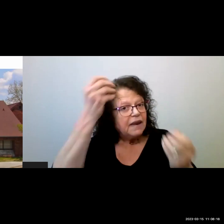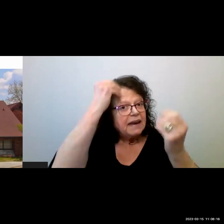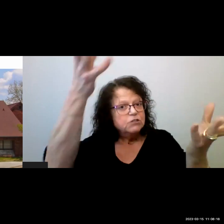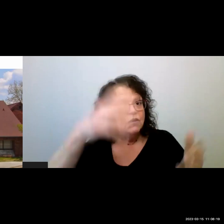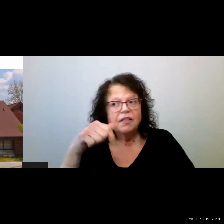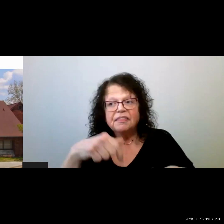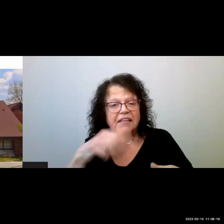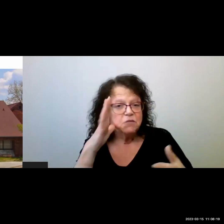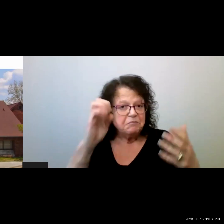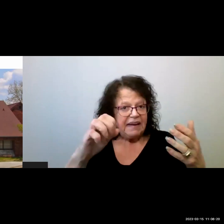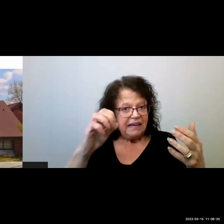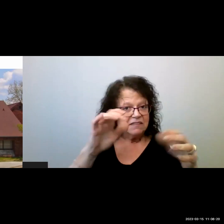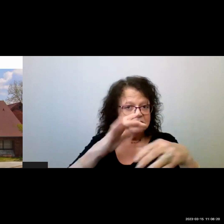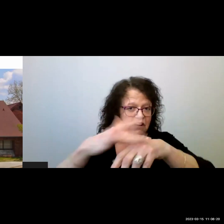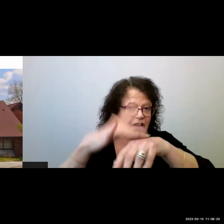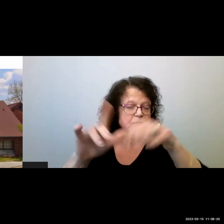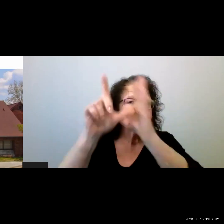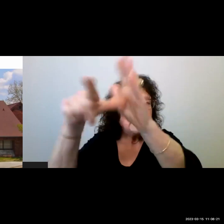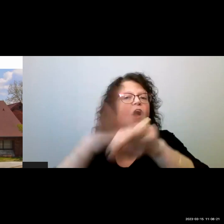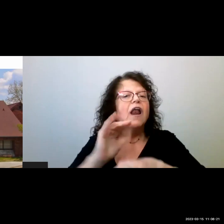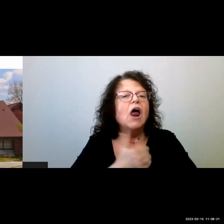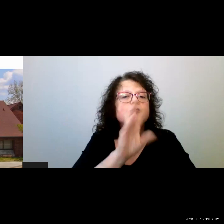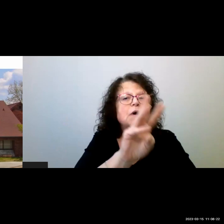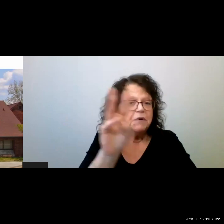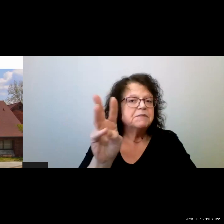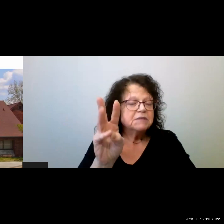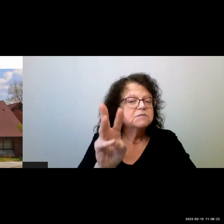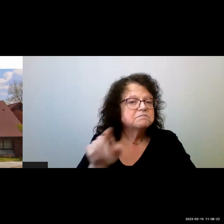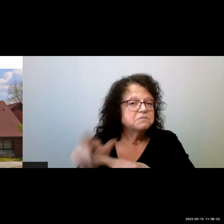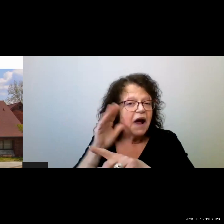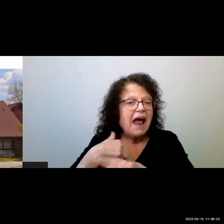be available later on our website. If you find out some things that you want to share